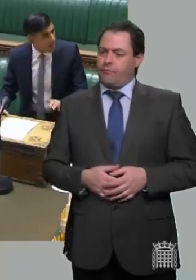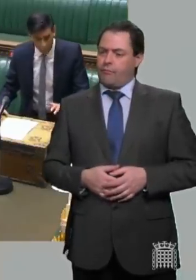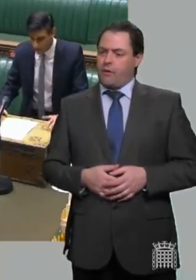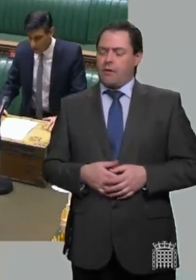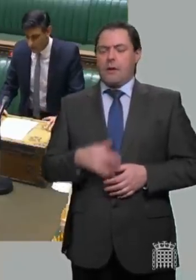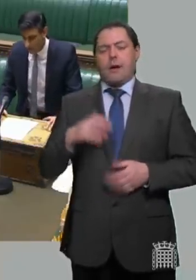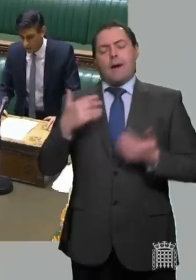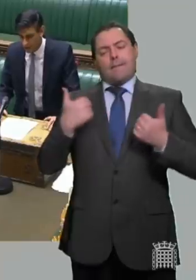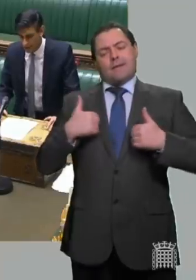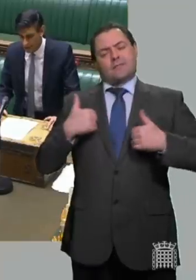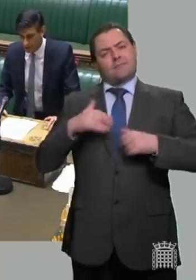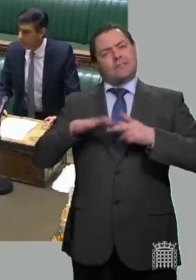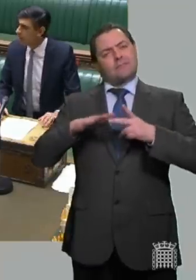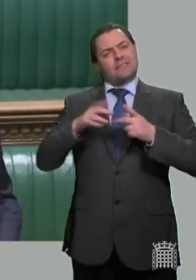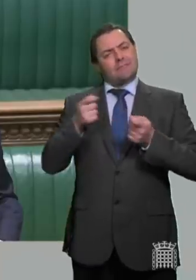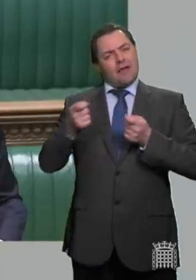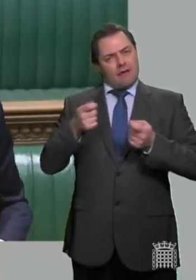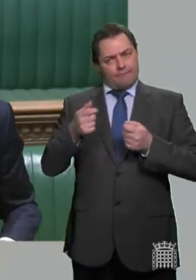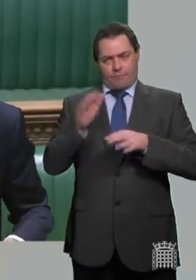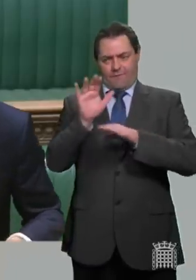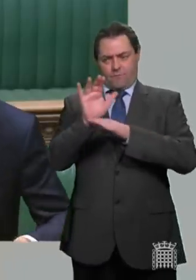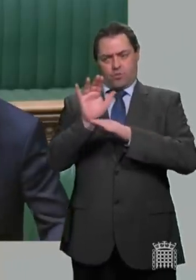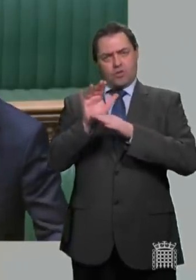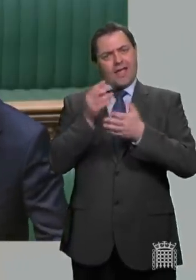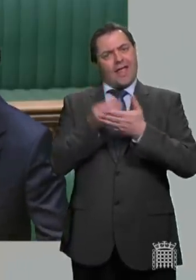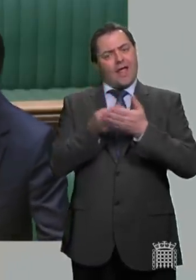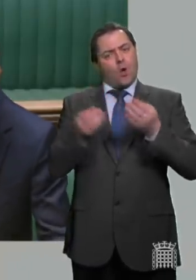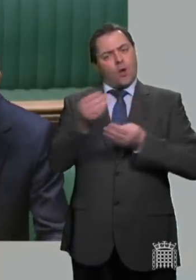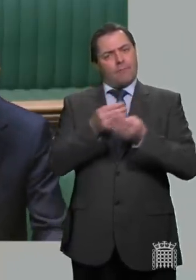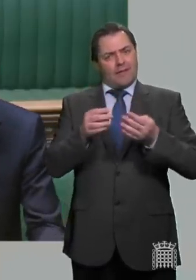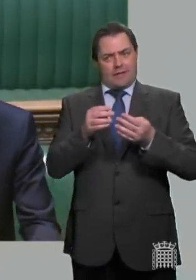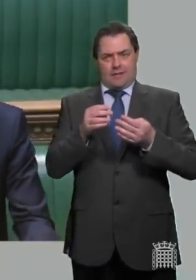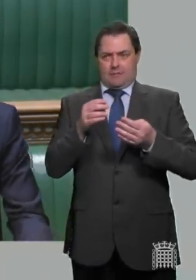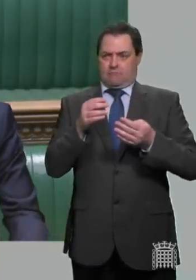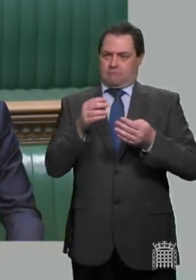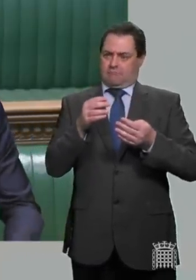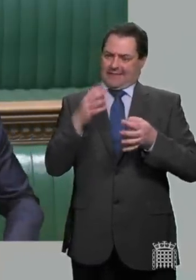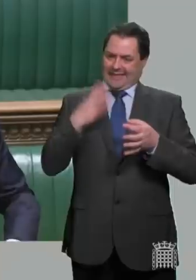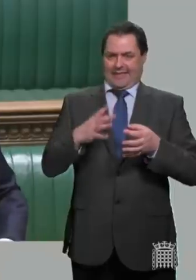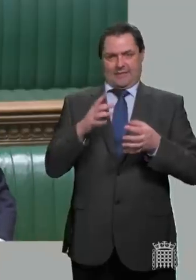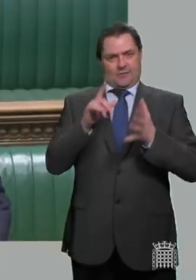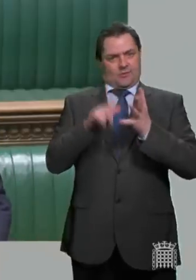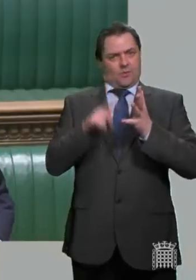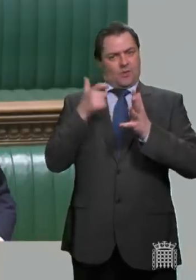Our future economy depends on remaining a United Kingdom. Millions of families